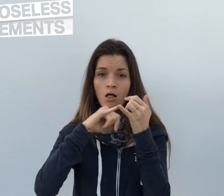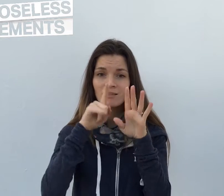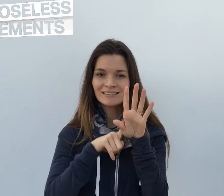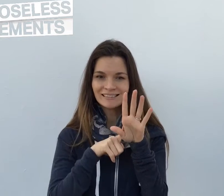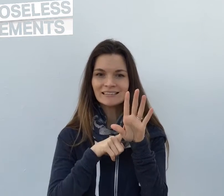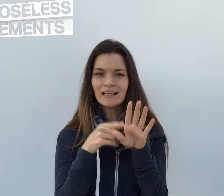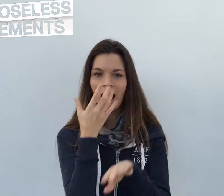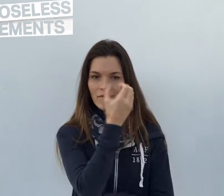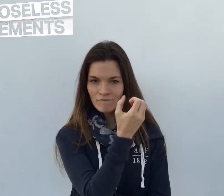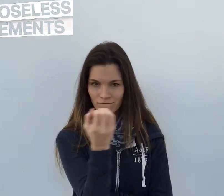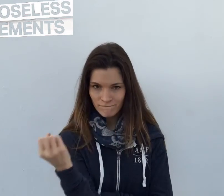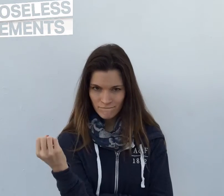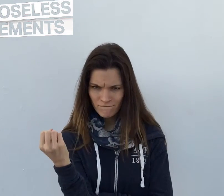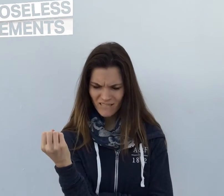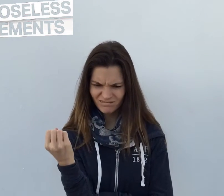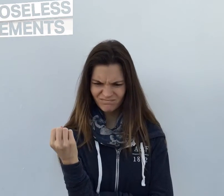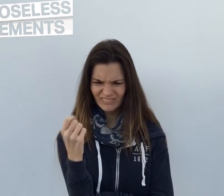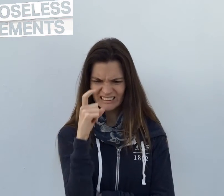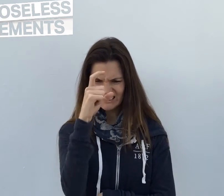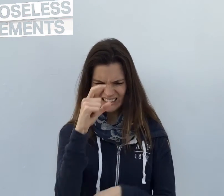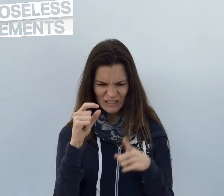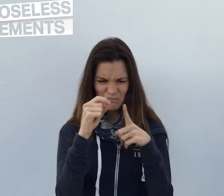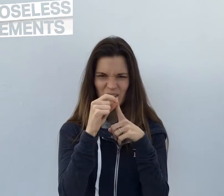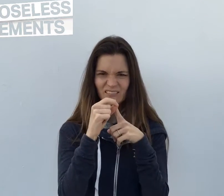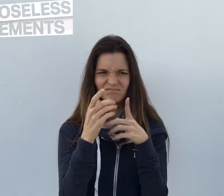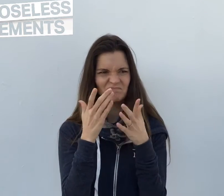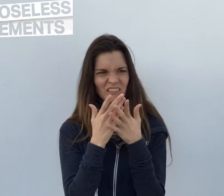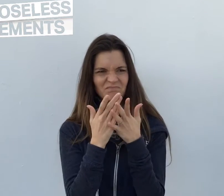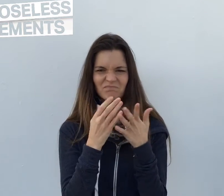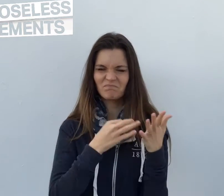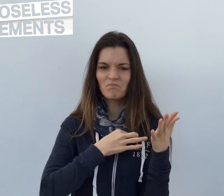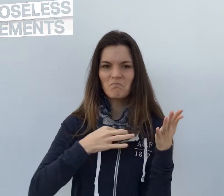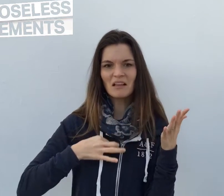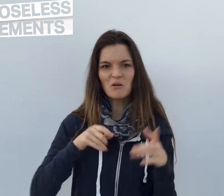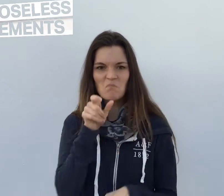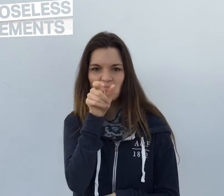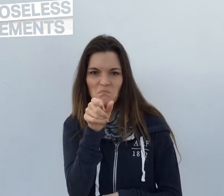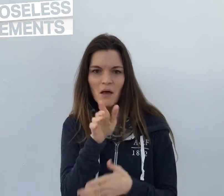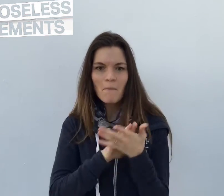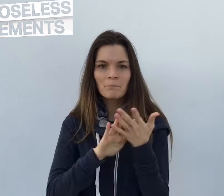way of describing a condition that makes the messages running from the